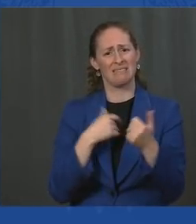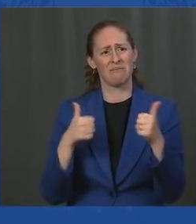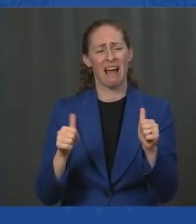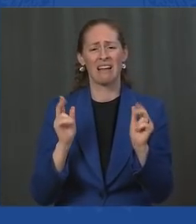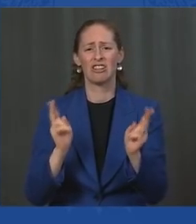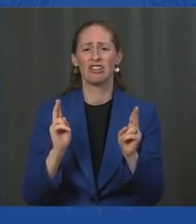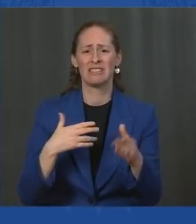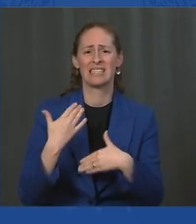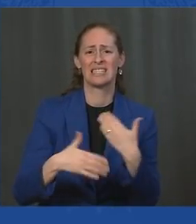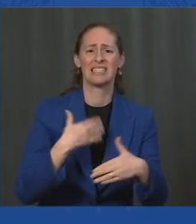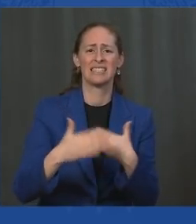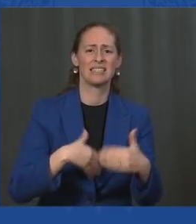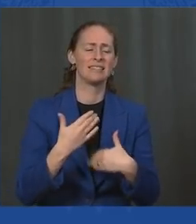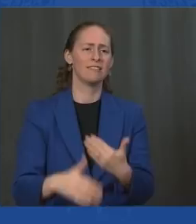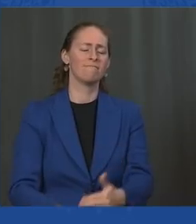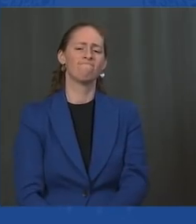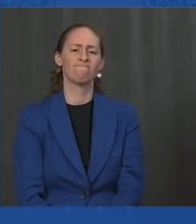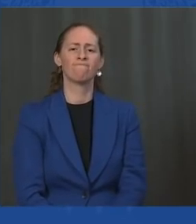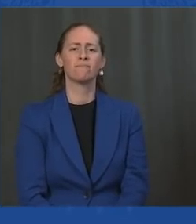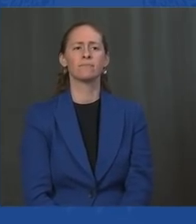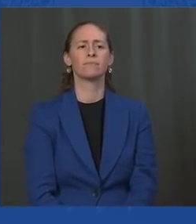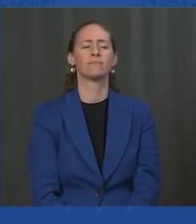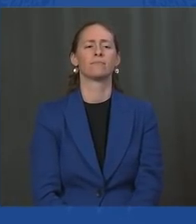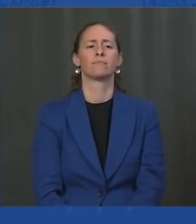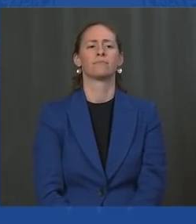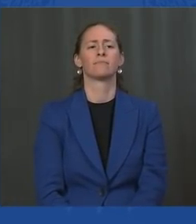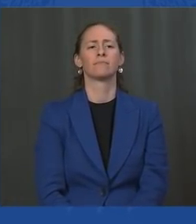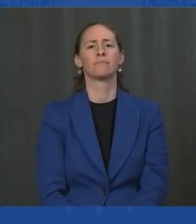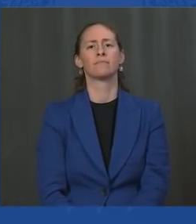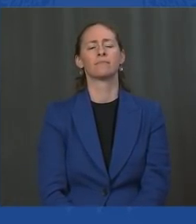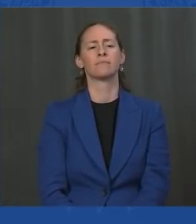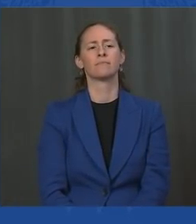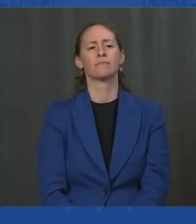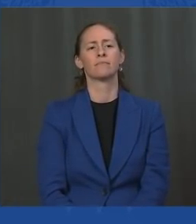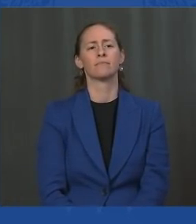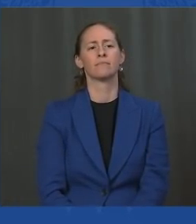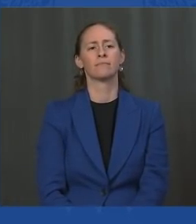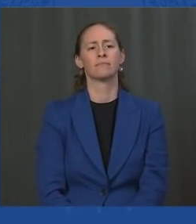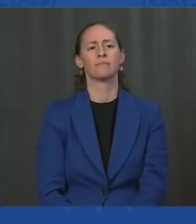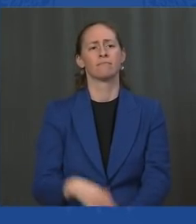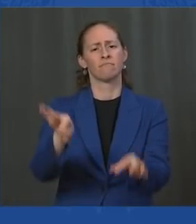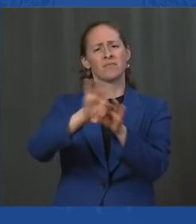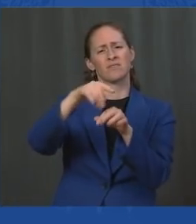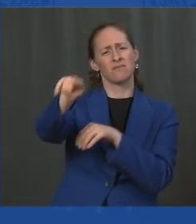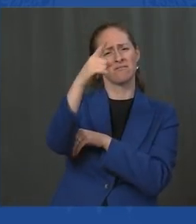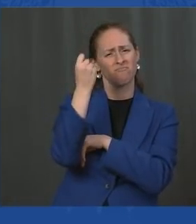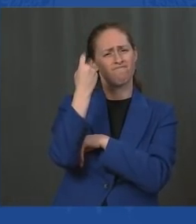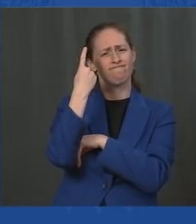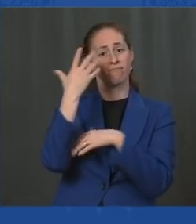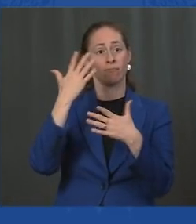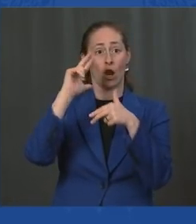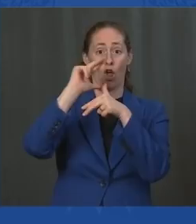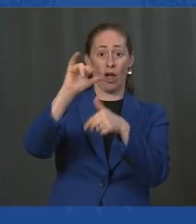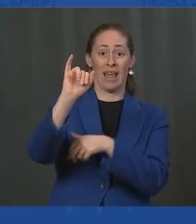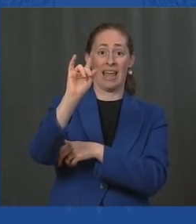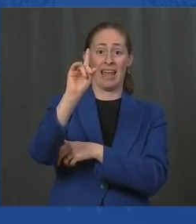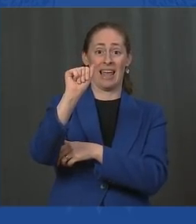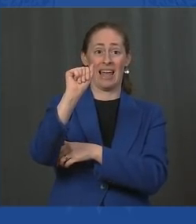It's important to know that the region hit by Ida is a key center of our nation's oil production and refining infrastructure.